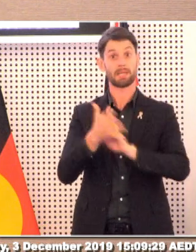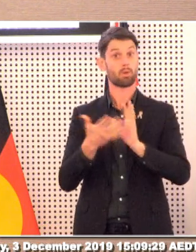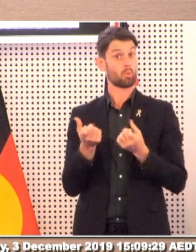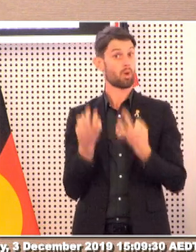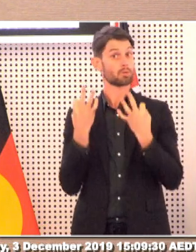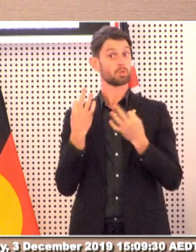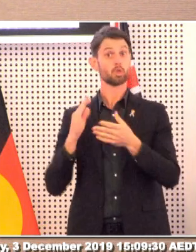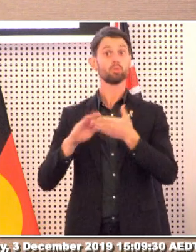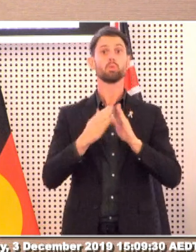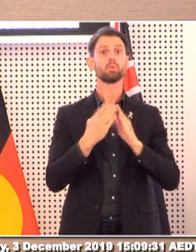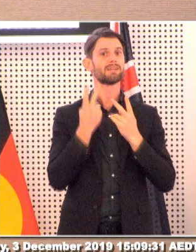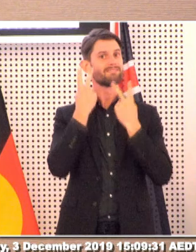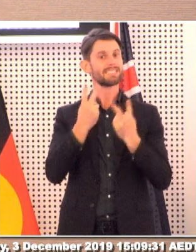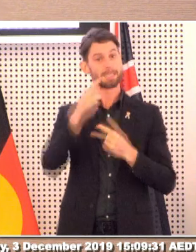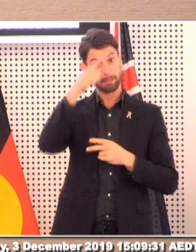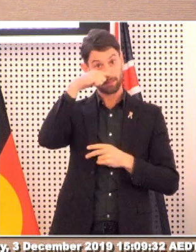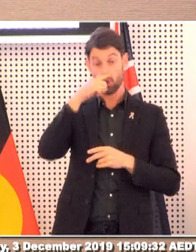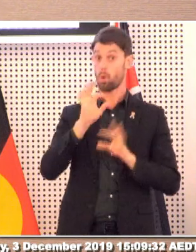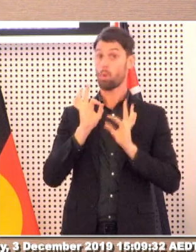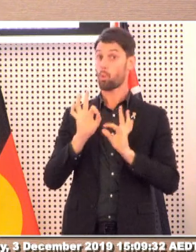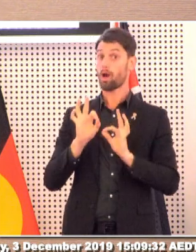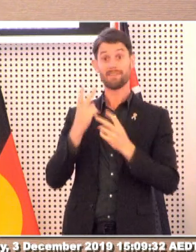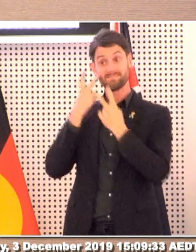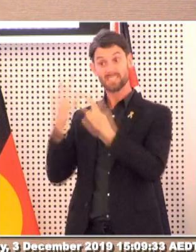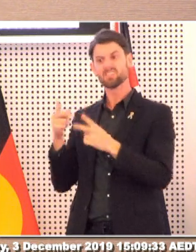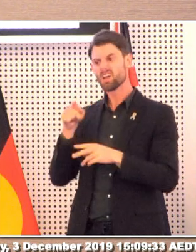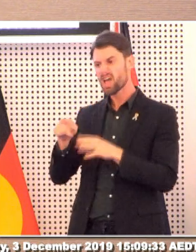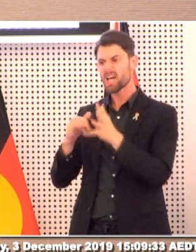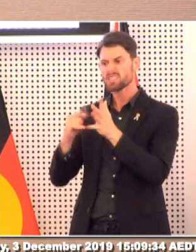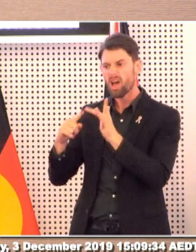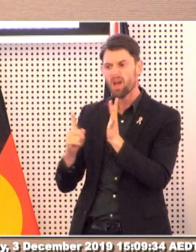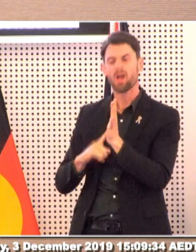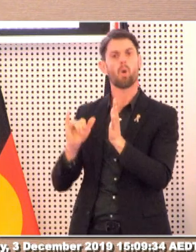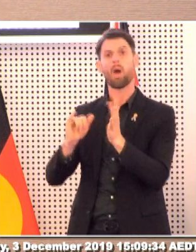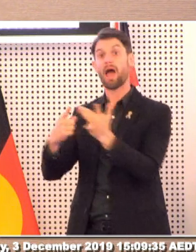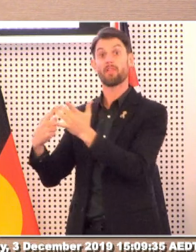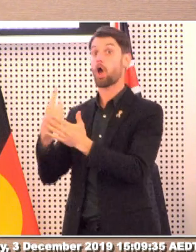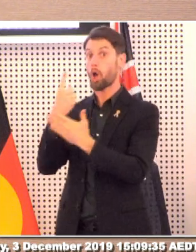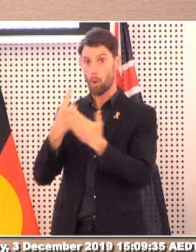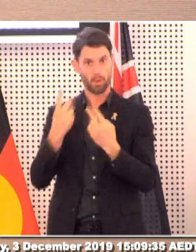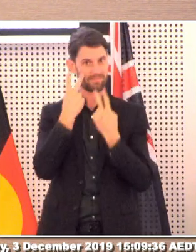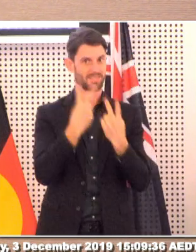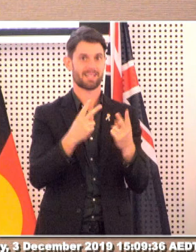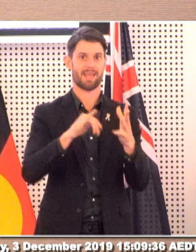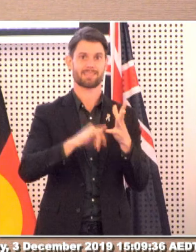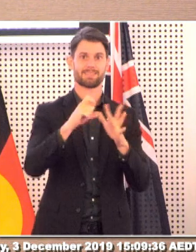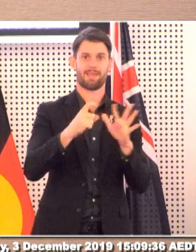if they’re not designated as SDA. And that means, in my view, there will be a reduction in the rights